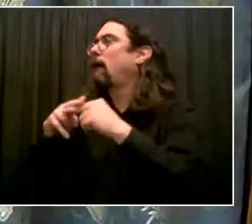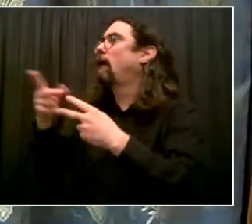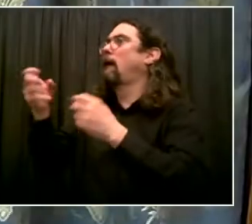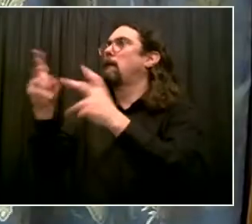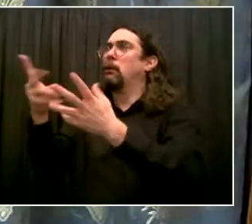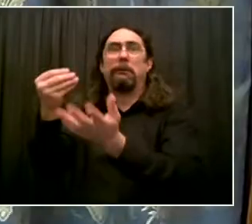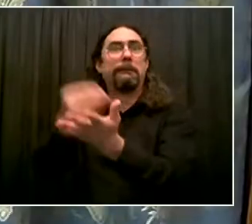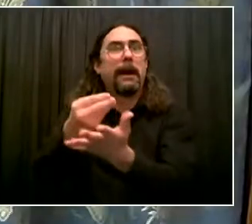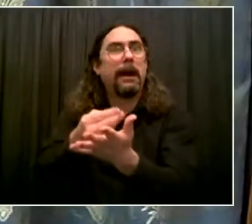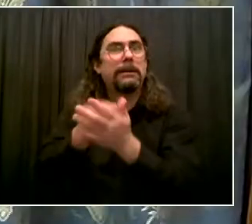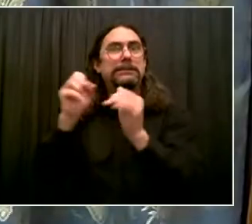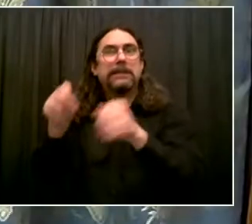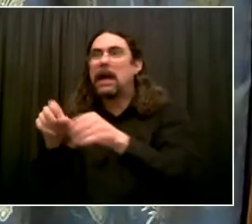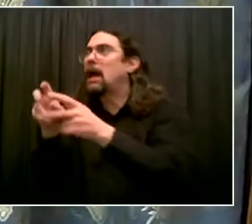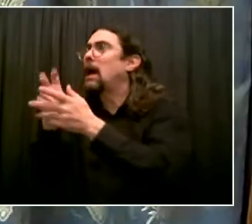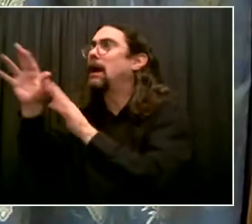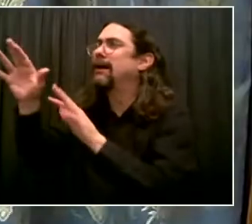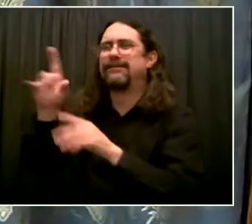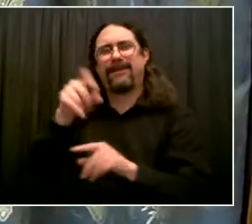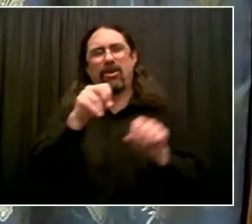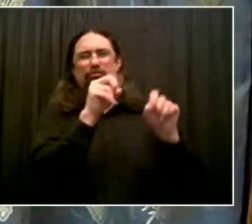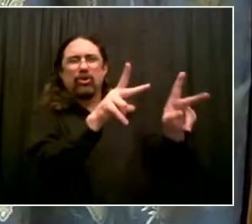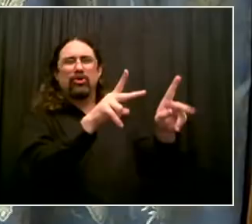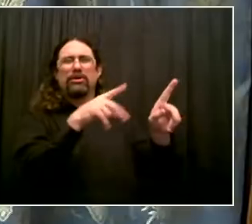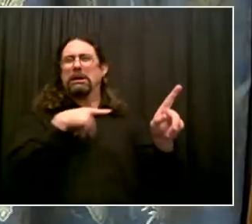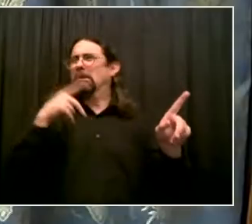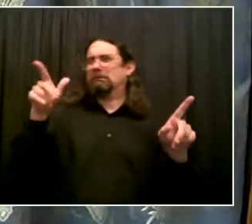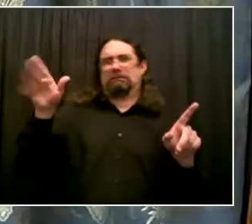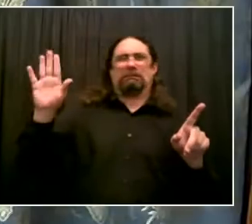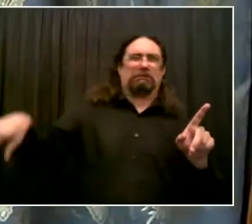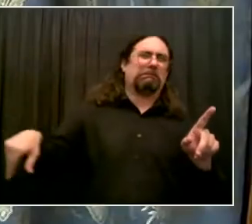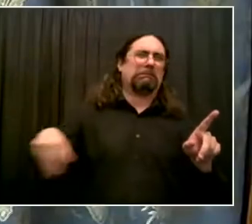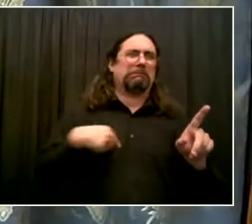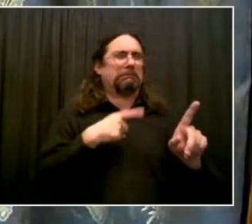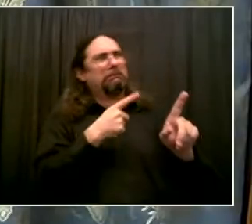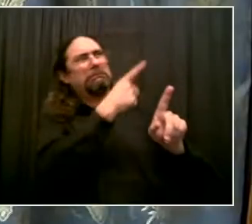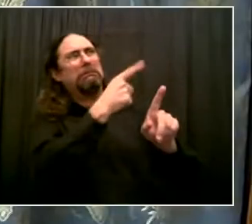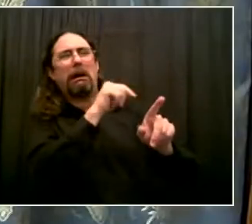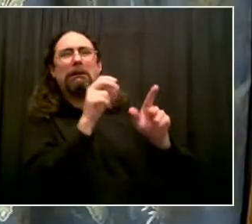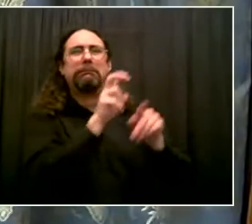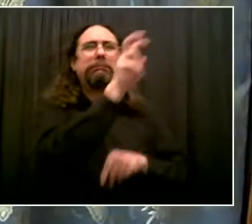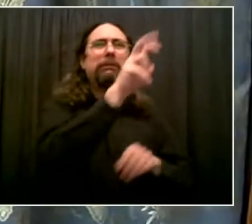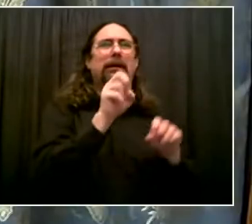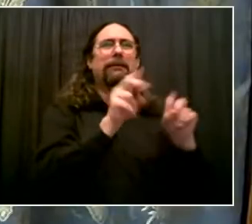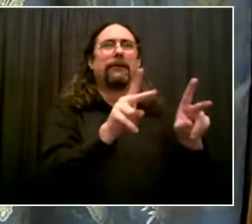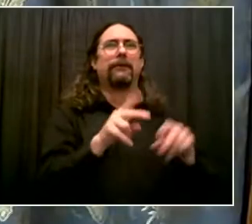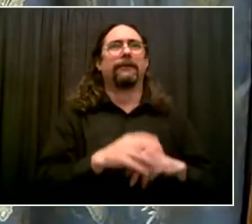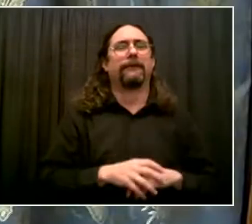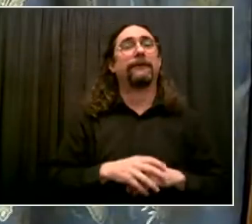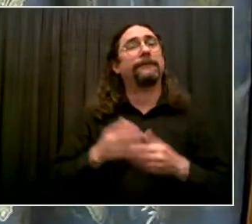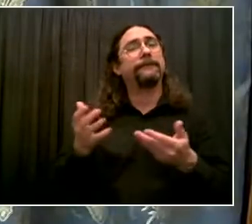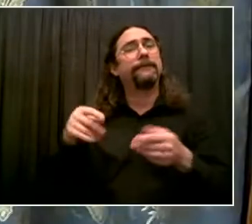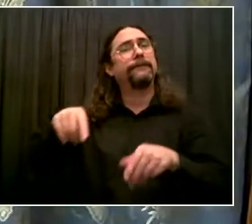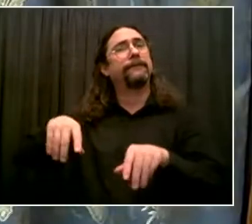SO WE ARE PROUD TO WORK ON YOUR NEW YORK CITY JOINT FORCE TO END